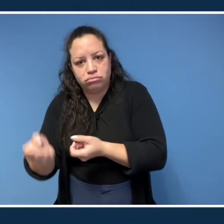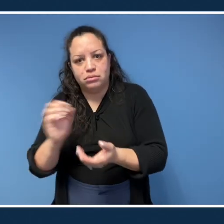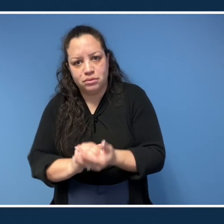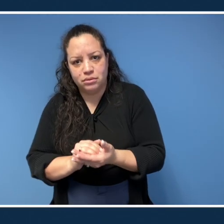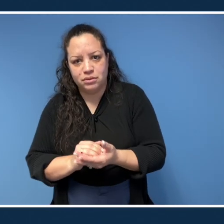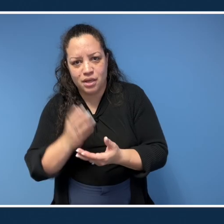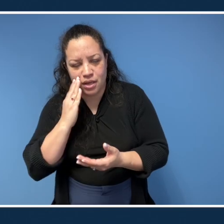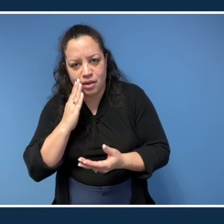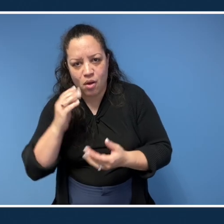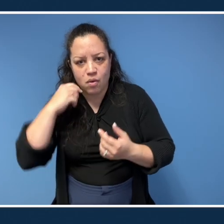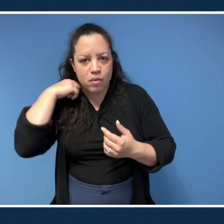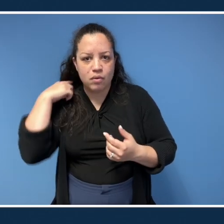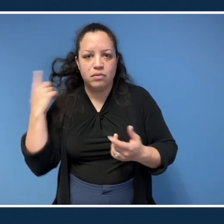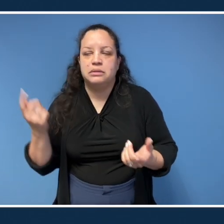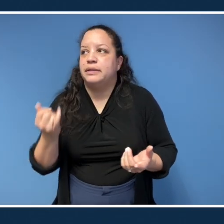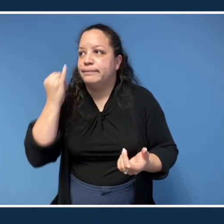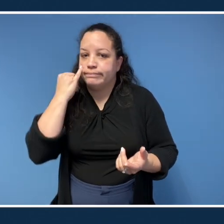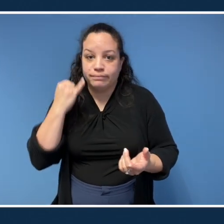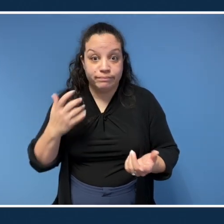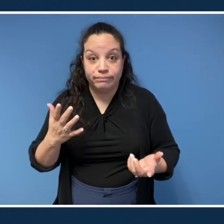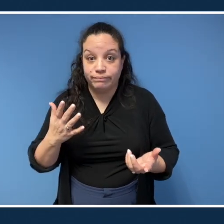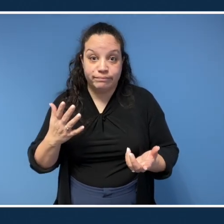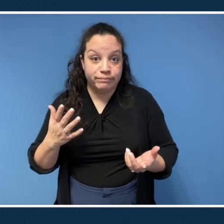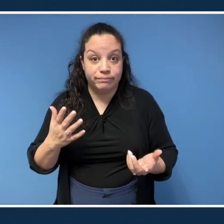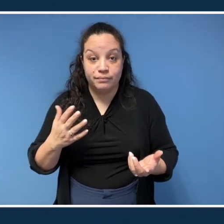hey, when my when there is my when, when an individual from our the African